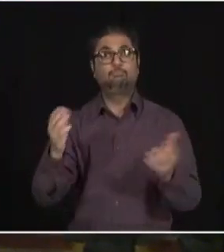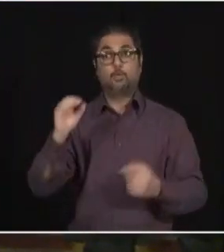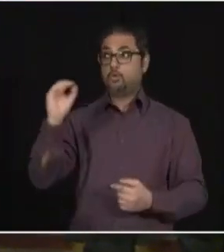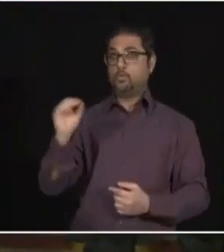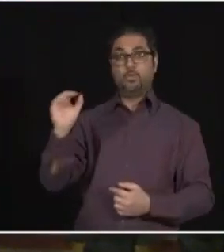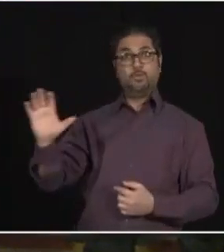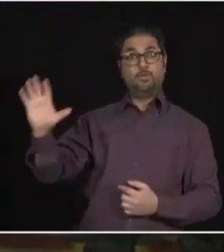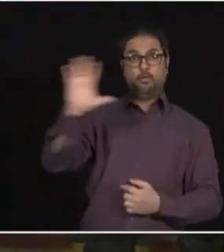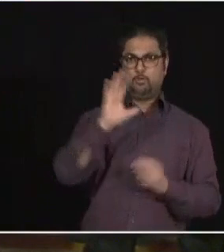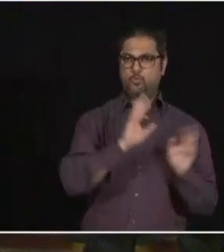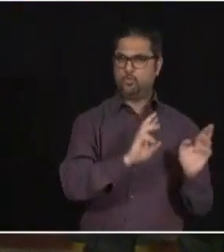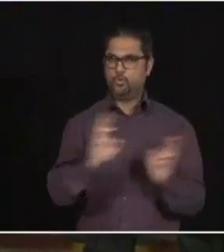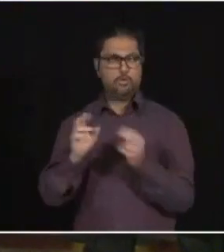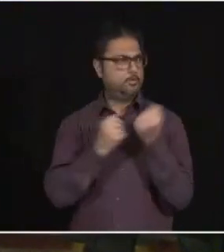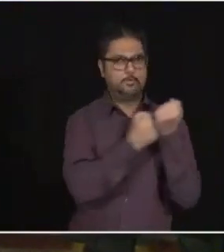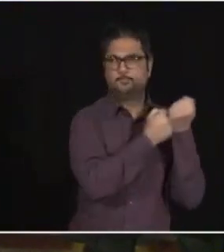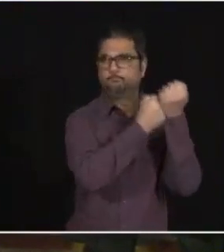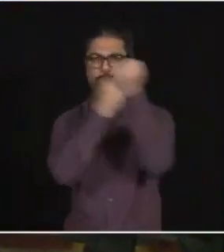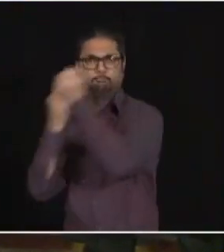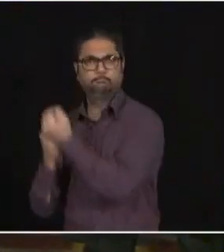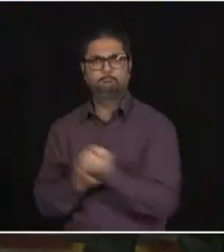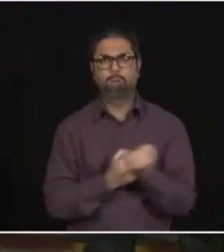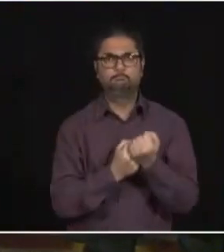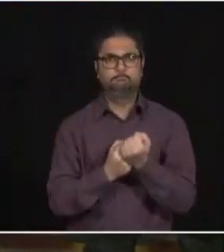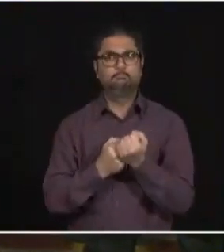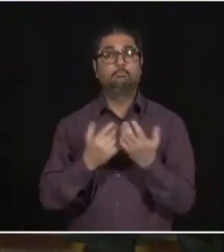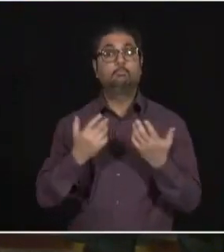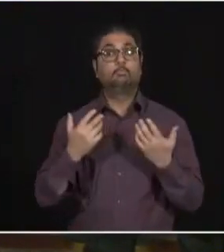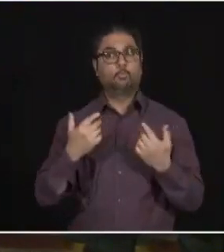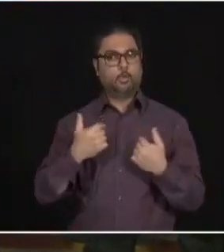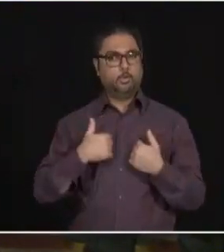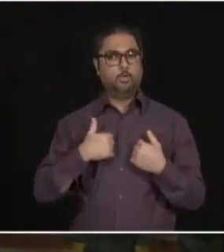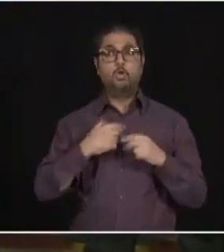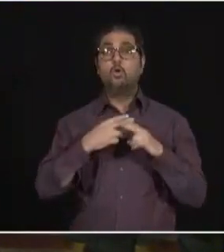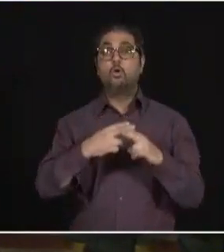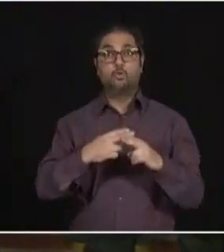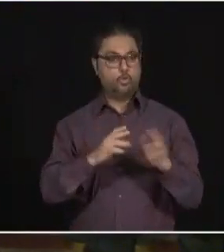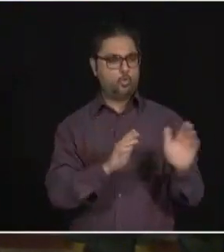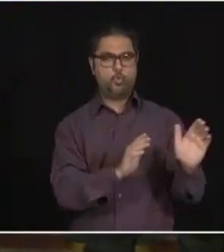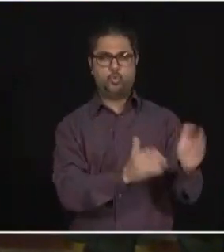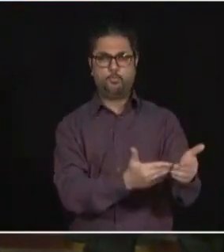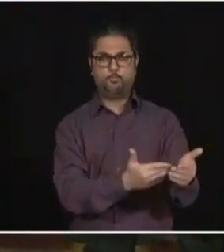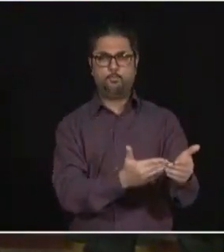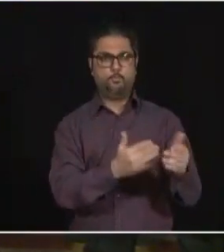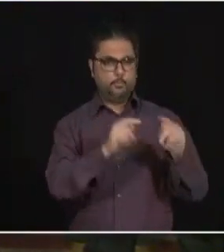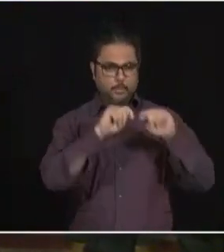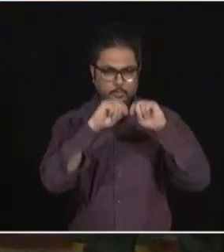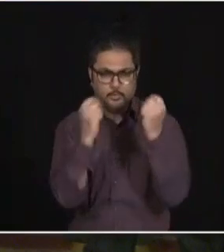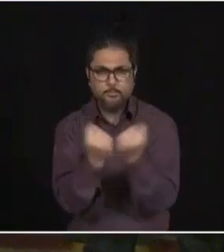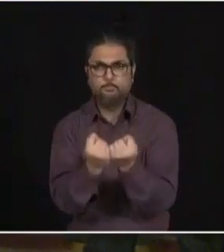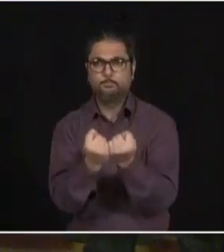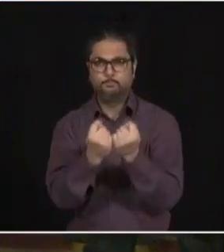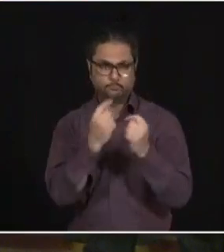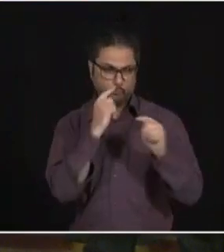command centre, where we have teams monitoring water levels and water flows 24/7